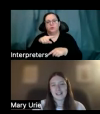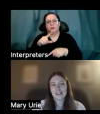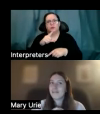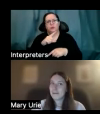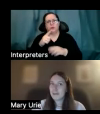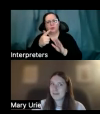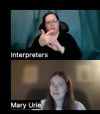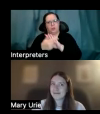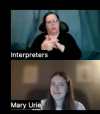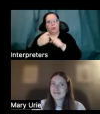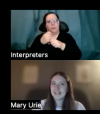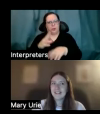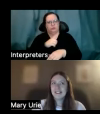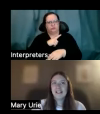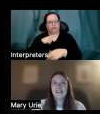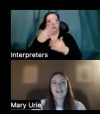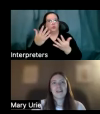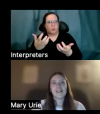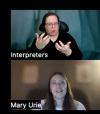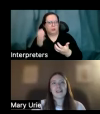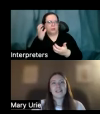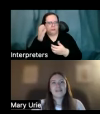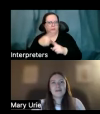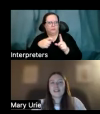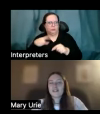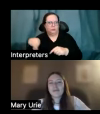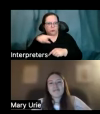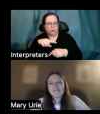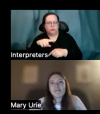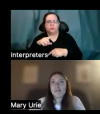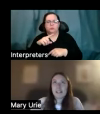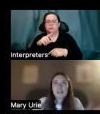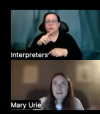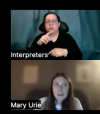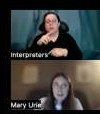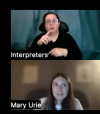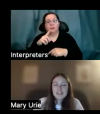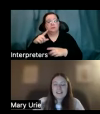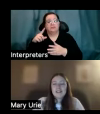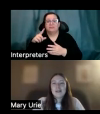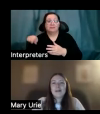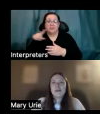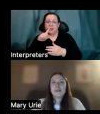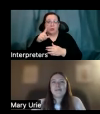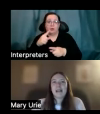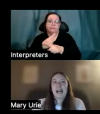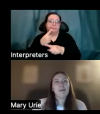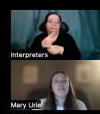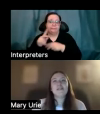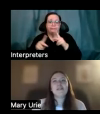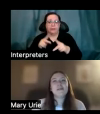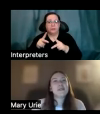hear from you. They are just regular people who happen to